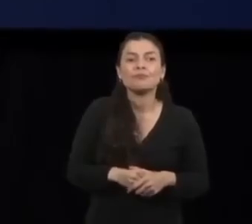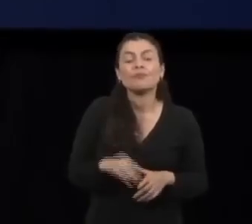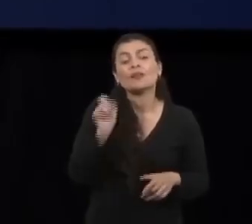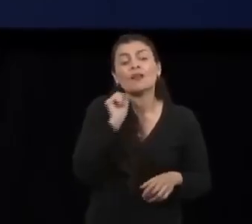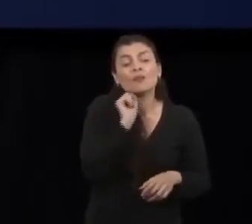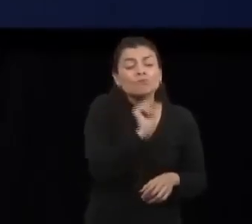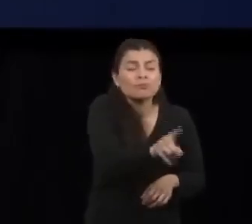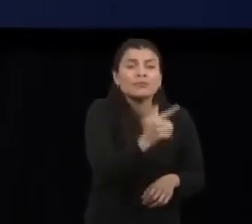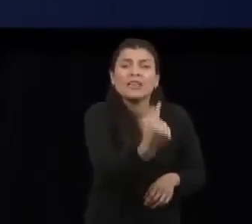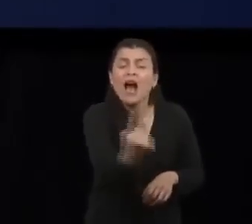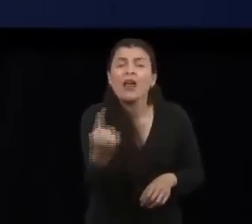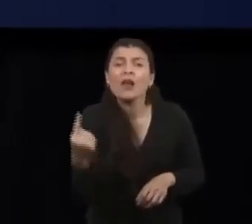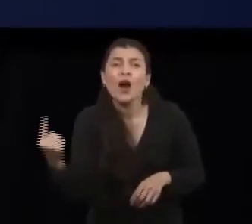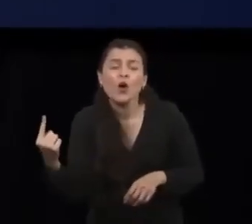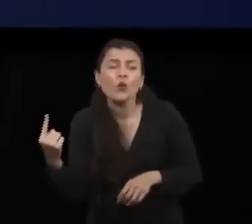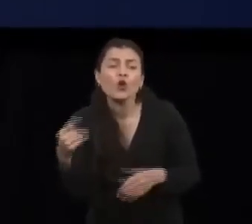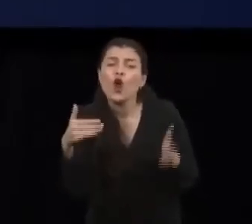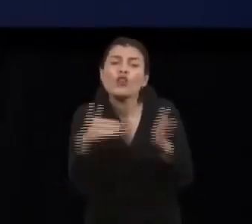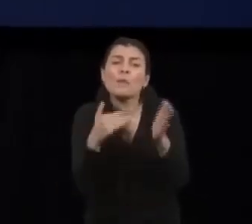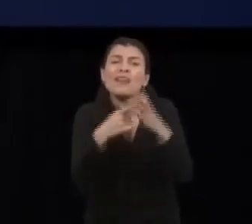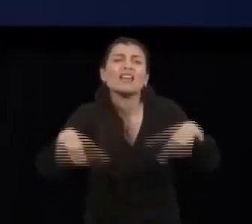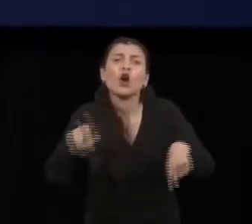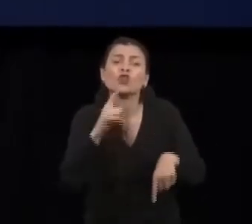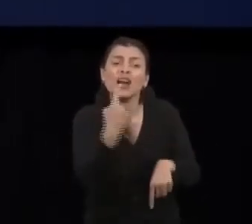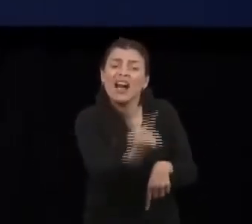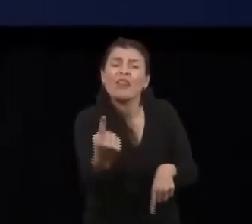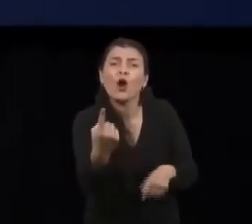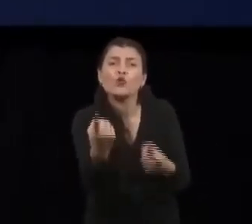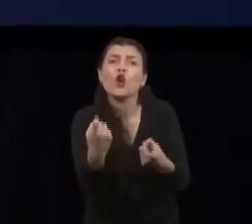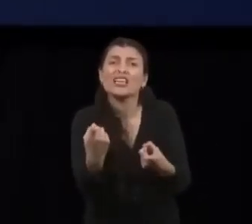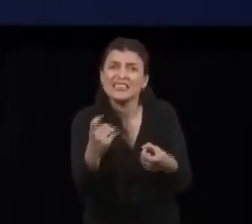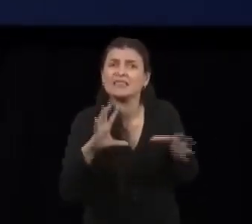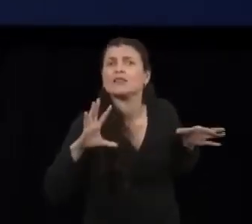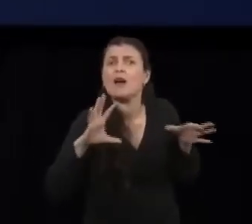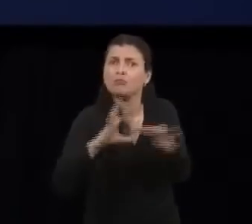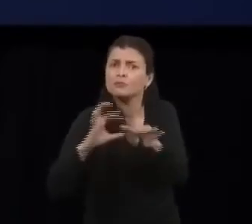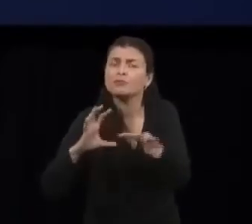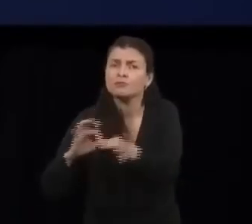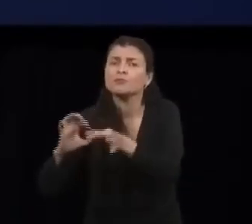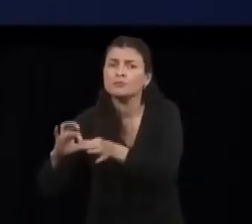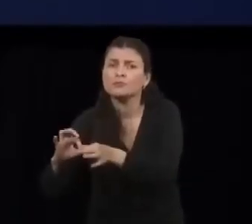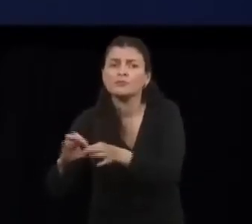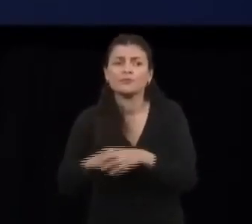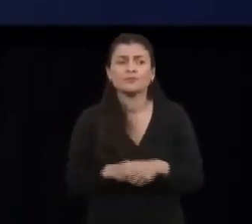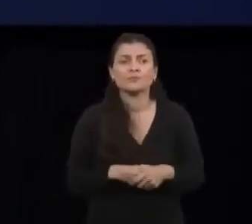according to their needs, and to each one, according to their